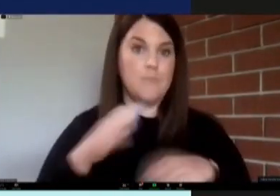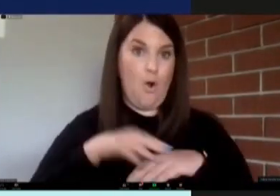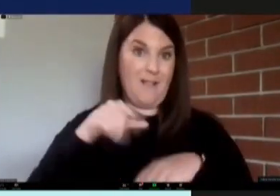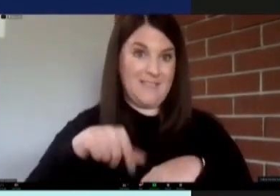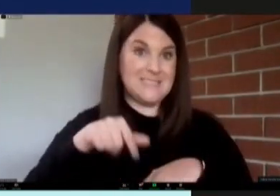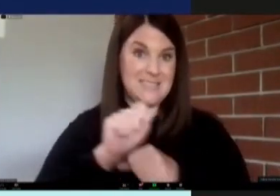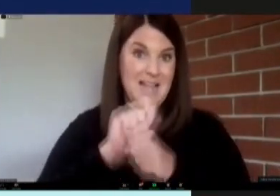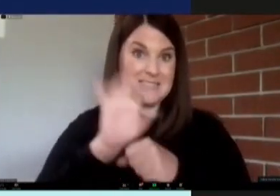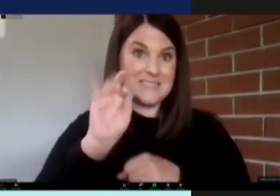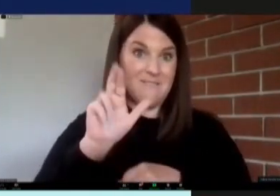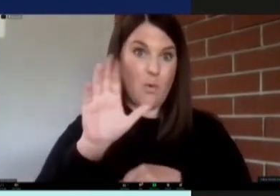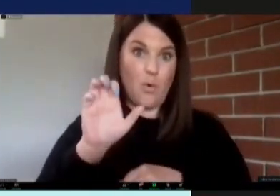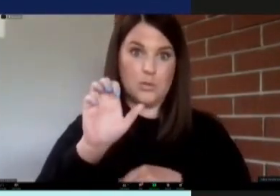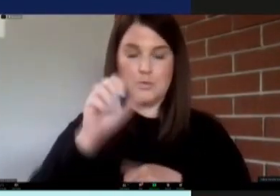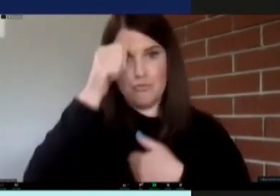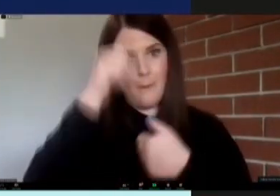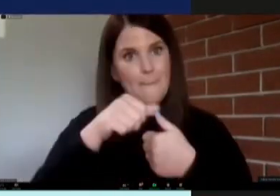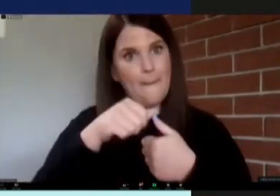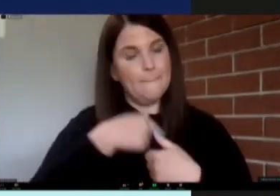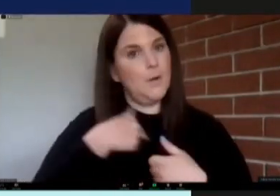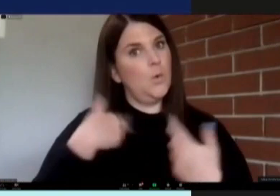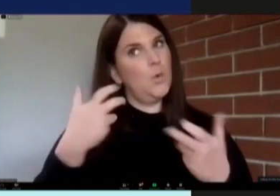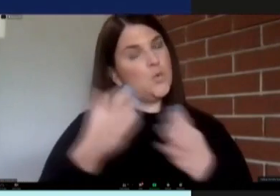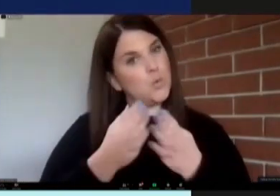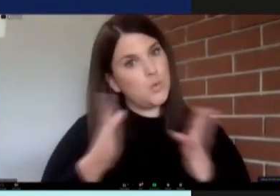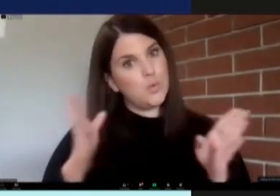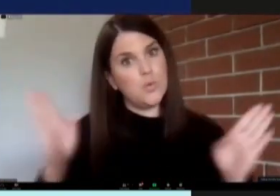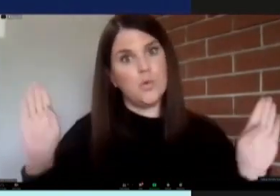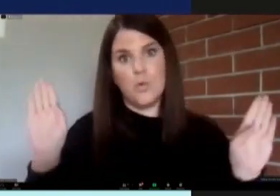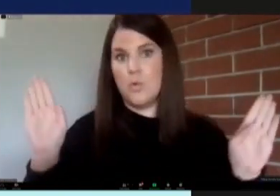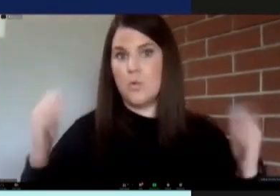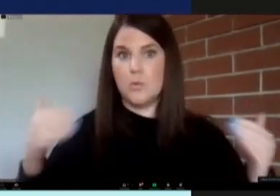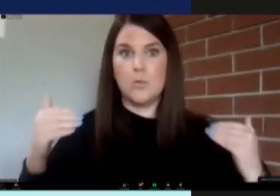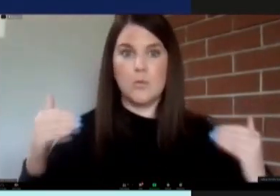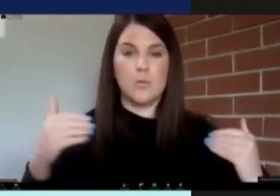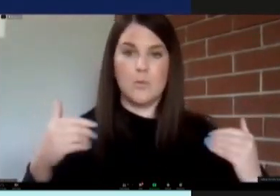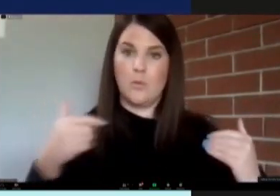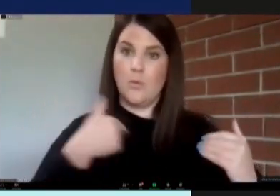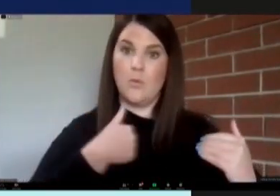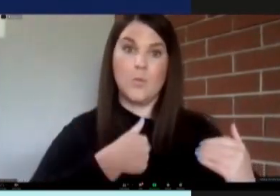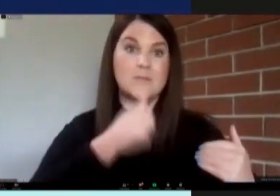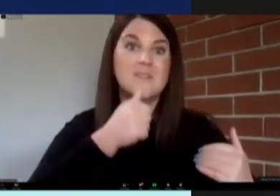taking a very broad lens recentering equity across the most effective groups.